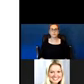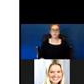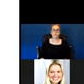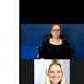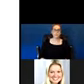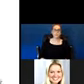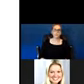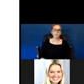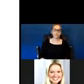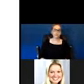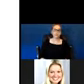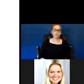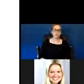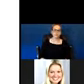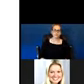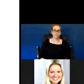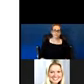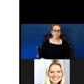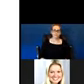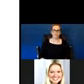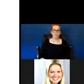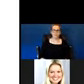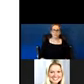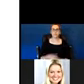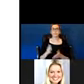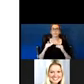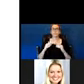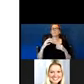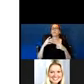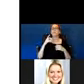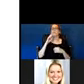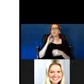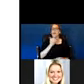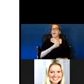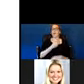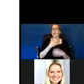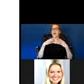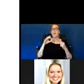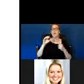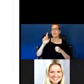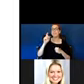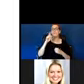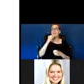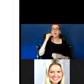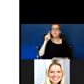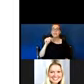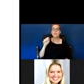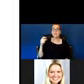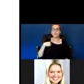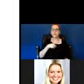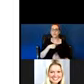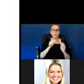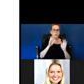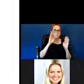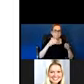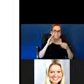So at Health Care for the Homeless, we recognize the unique means for people experiencing homelessness